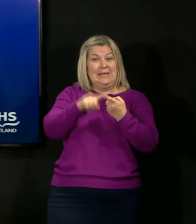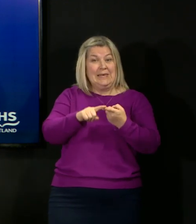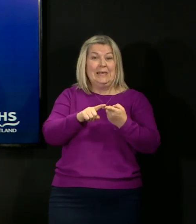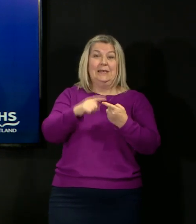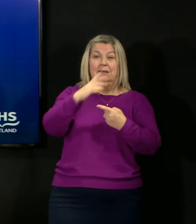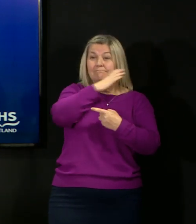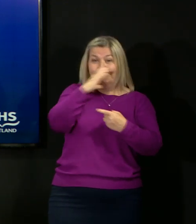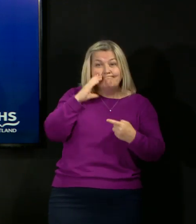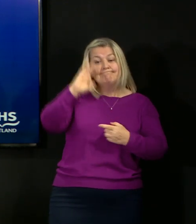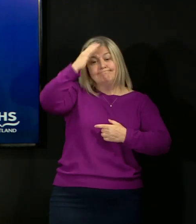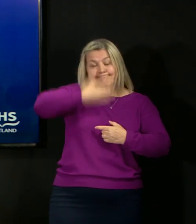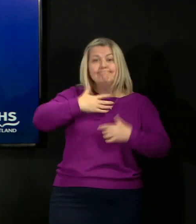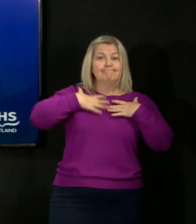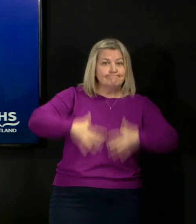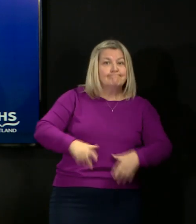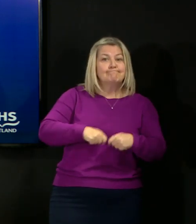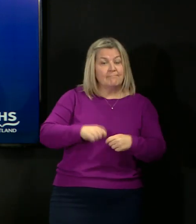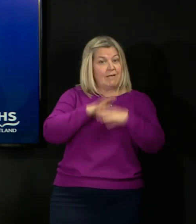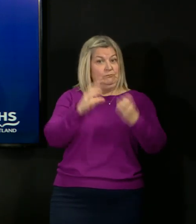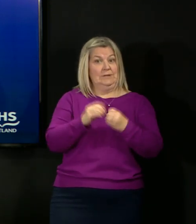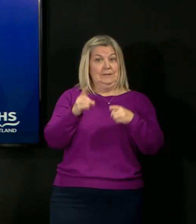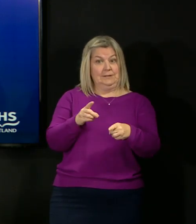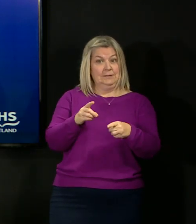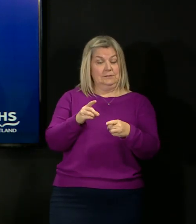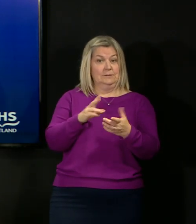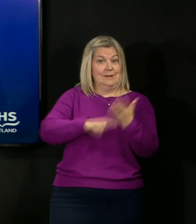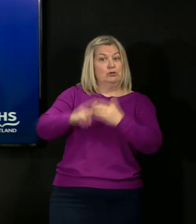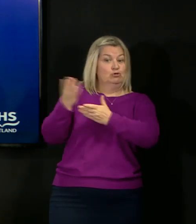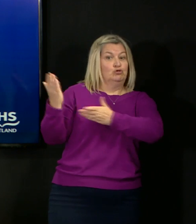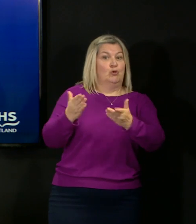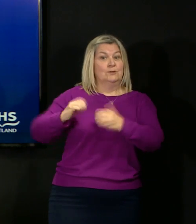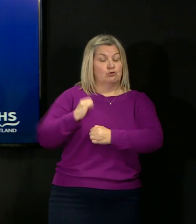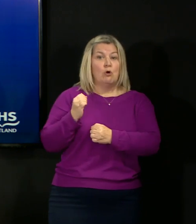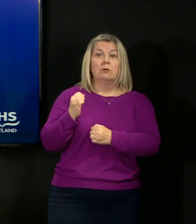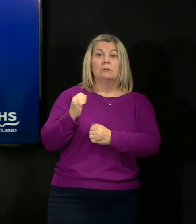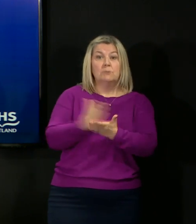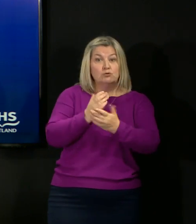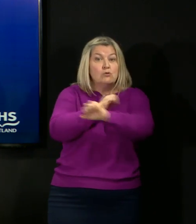Services Scotland and others to make sure that the PPE that you need gets to